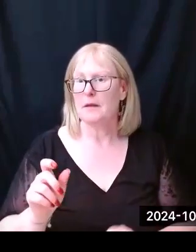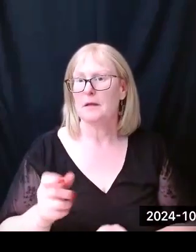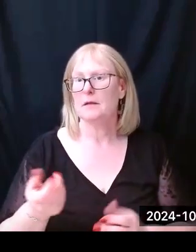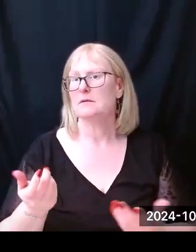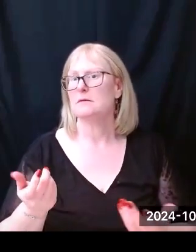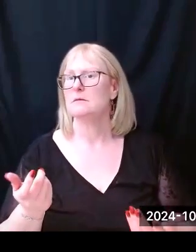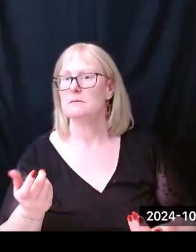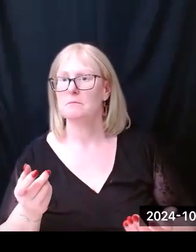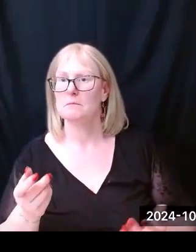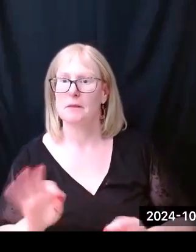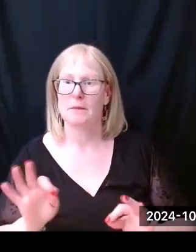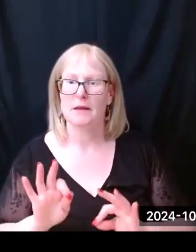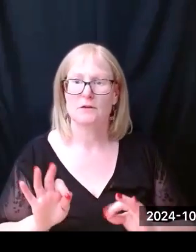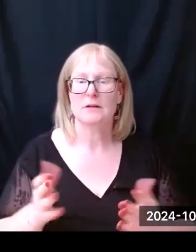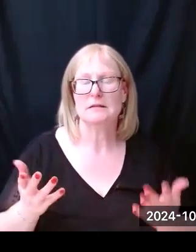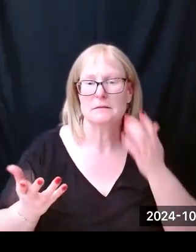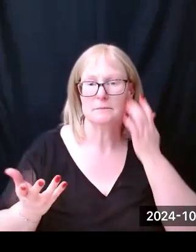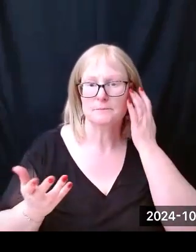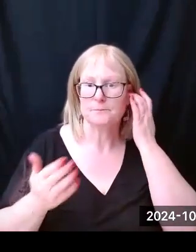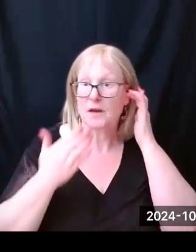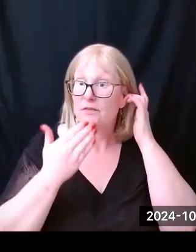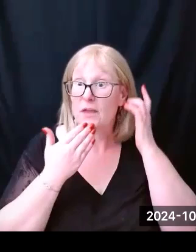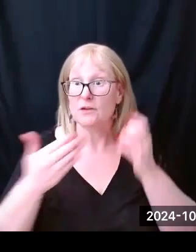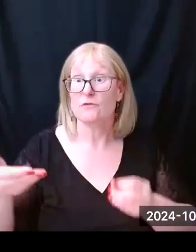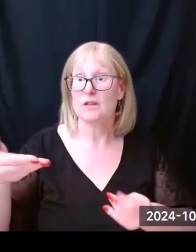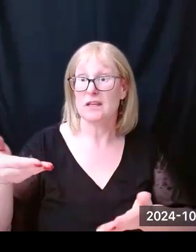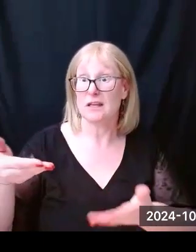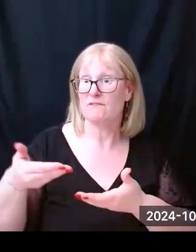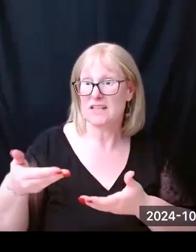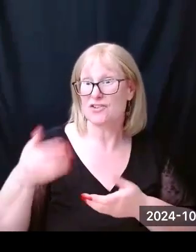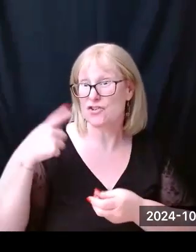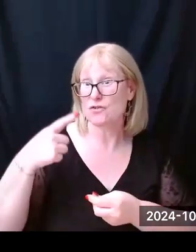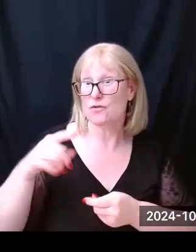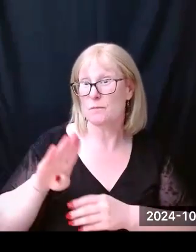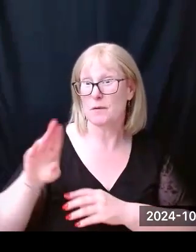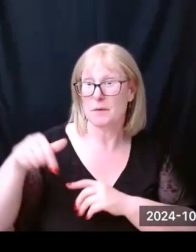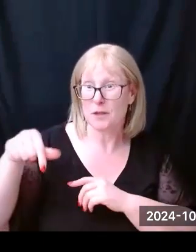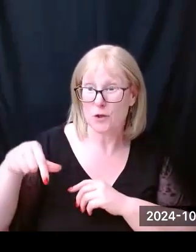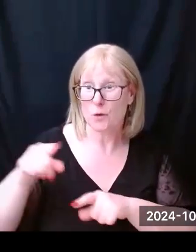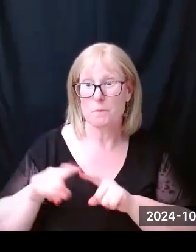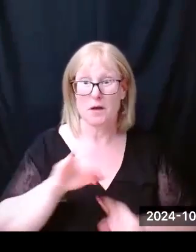thanks for the invitation to the barbecue or picnic, but little Johnny's just having a day, we'll call you,